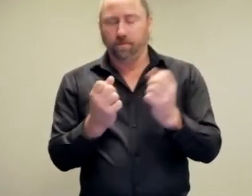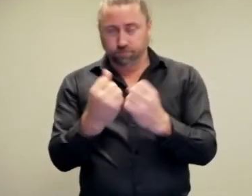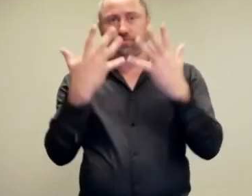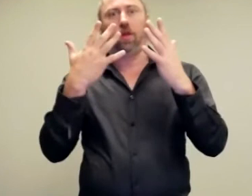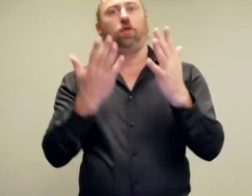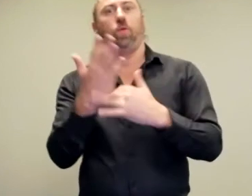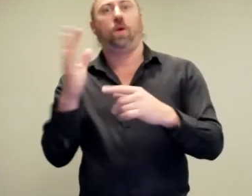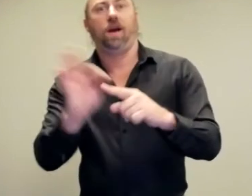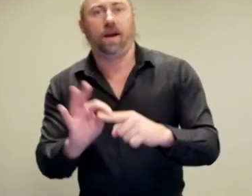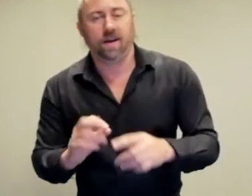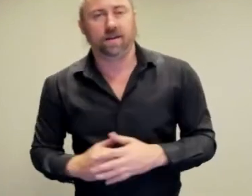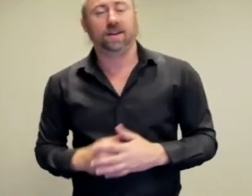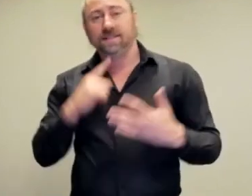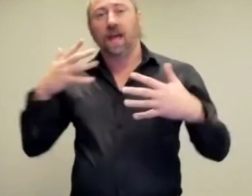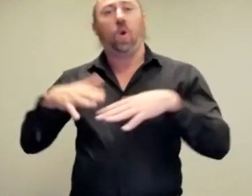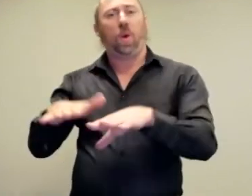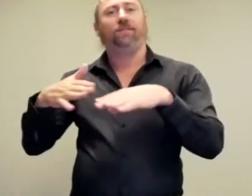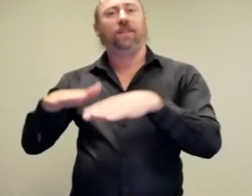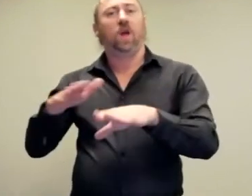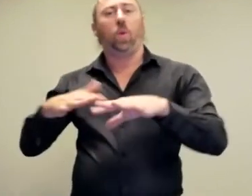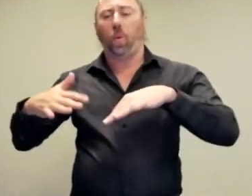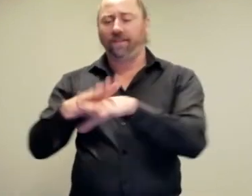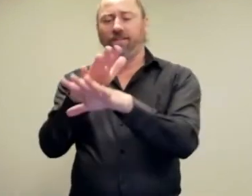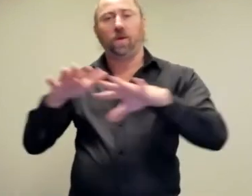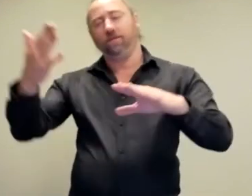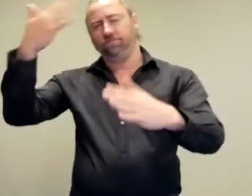These textiles down the bottom of the screen here